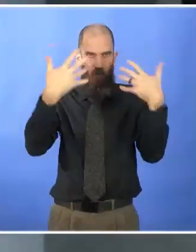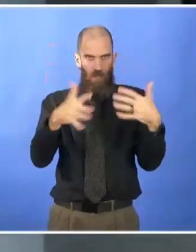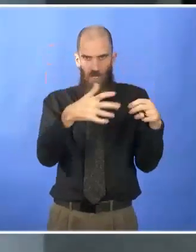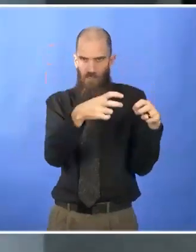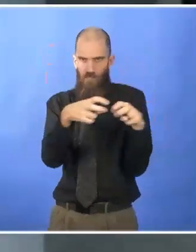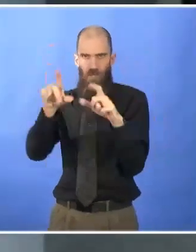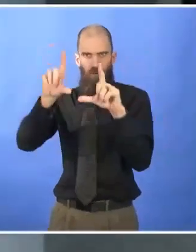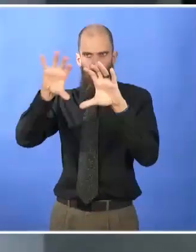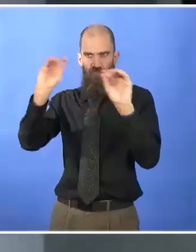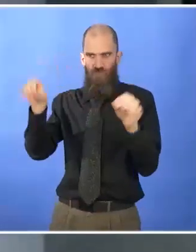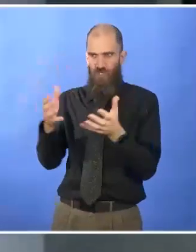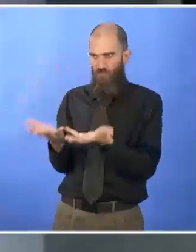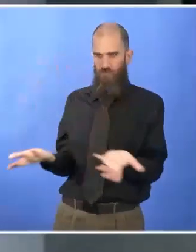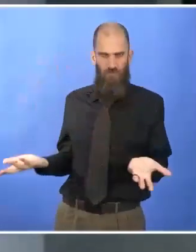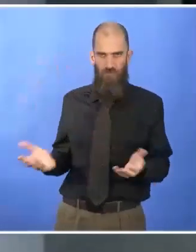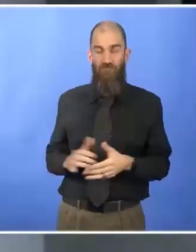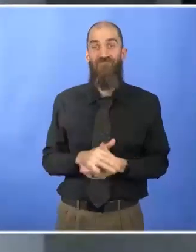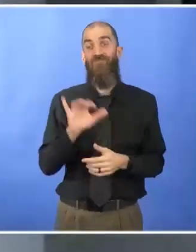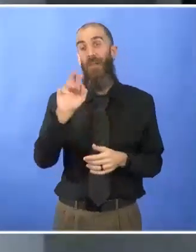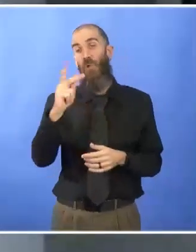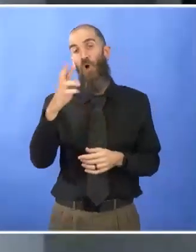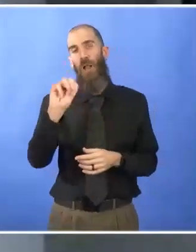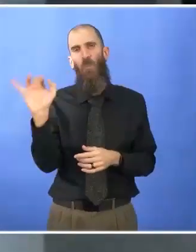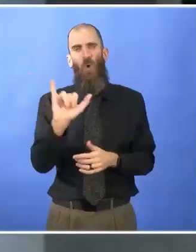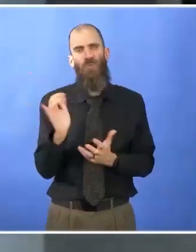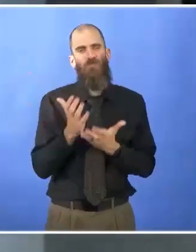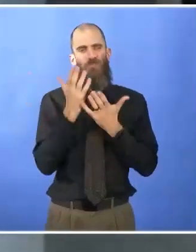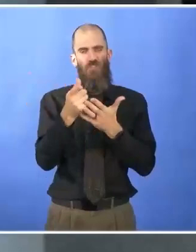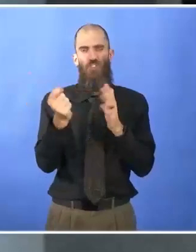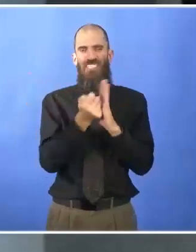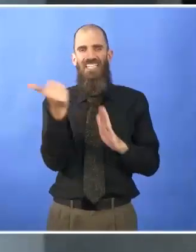OUTDATED RULES THAT ARE NO LONGER VALID, GIVEN CHANGES IN